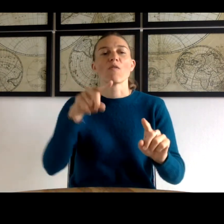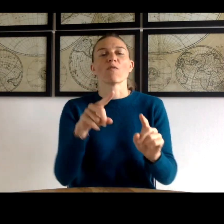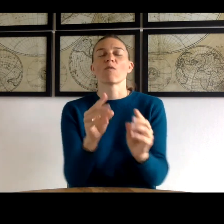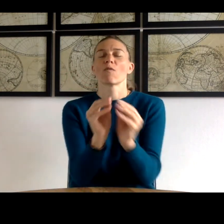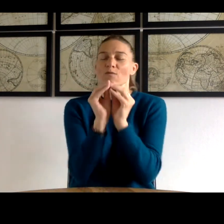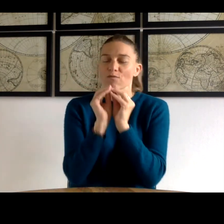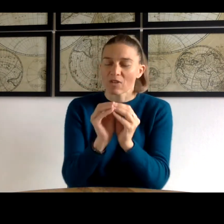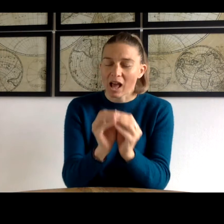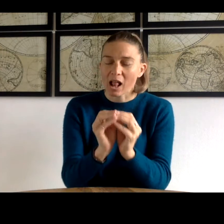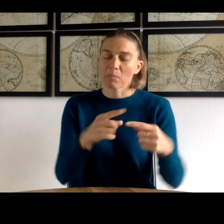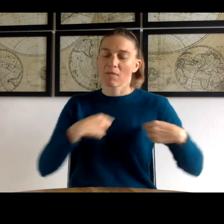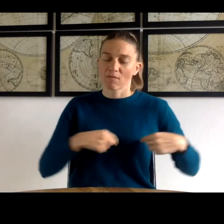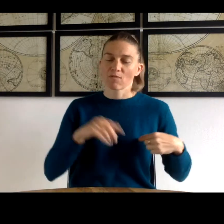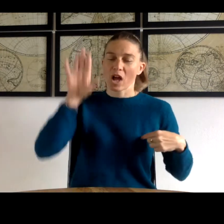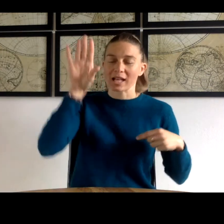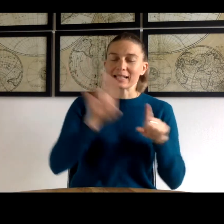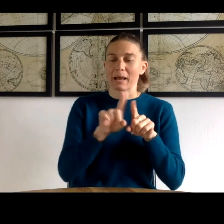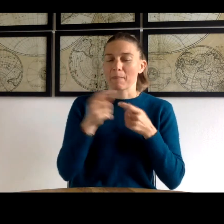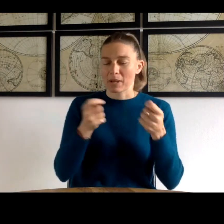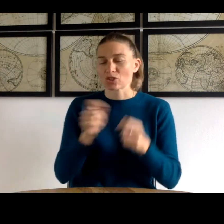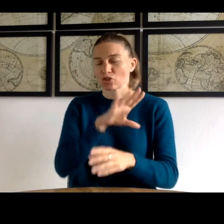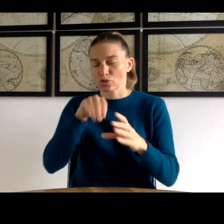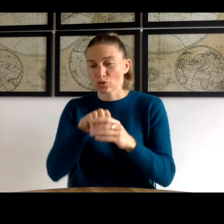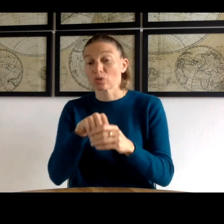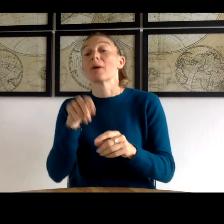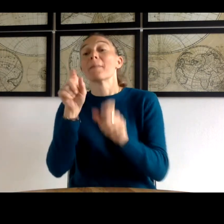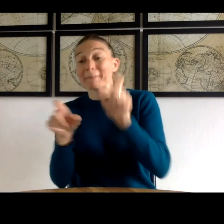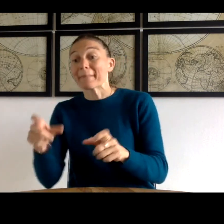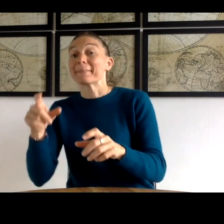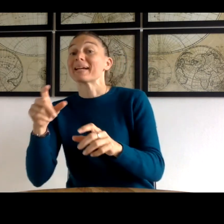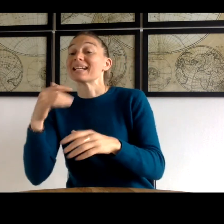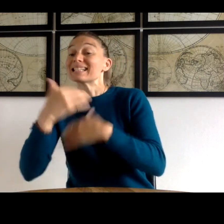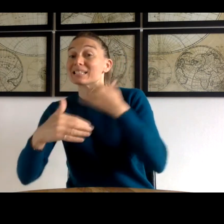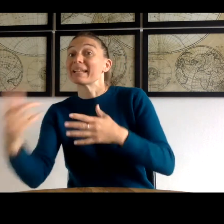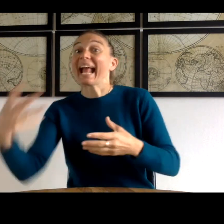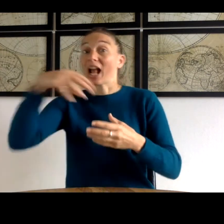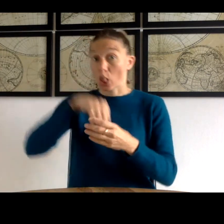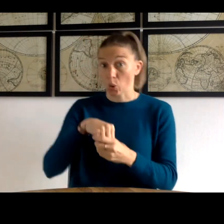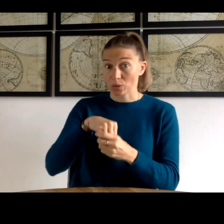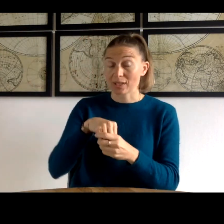and Inclusion of Persons with Disabilities. So, VIVID for short.